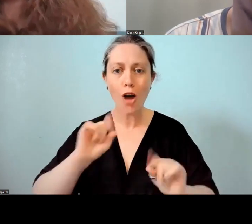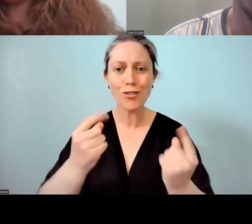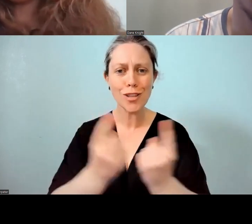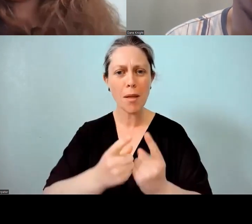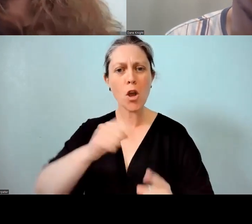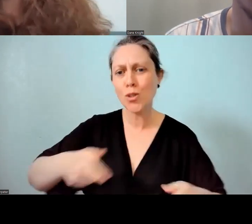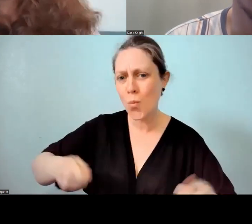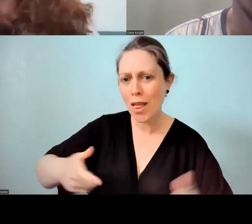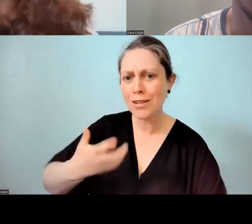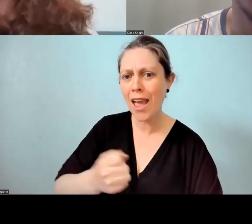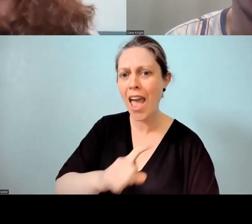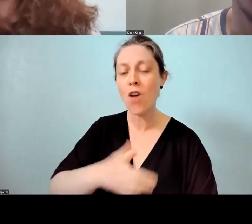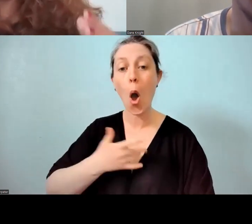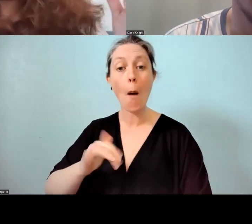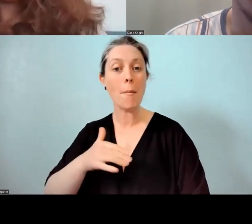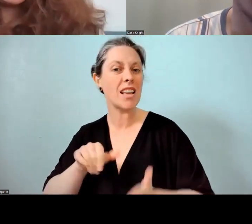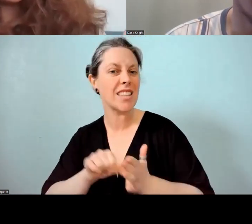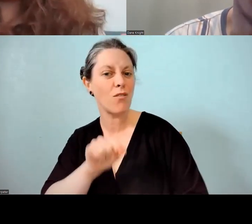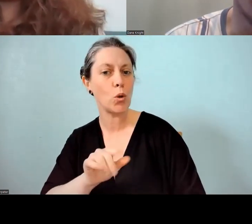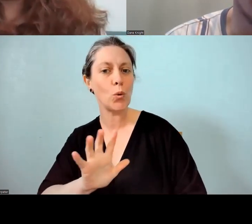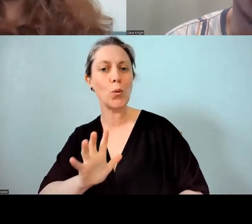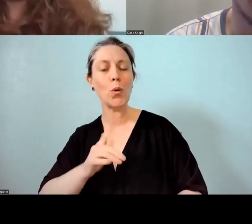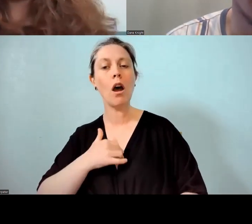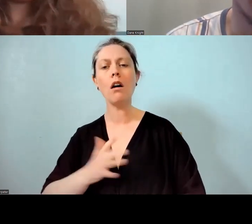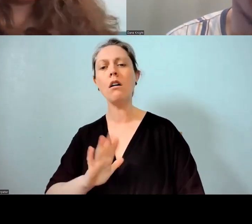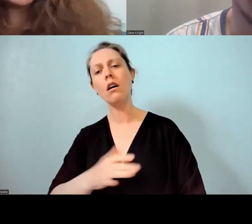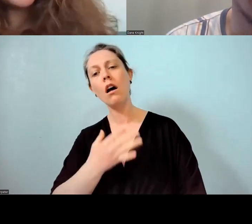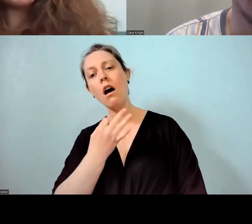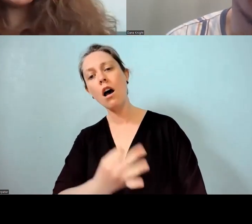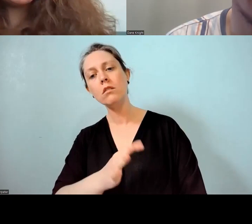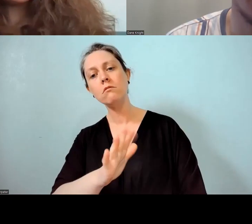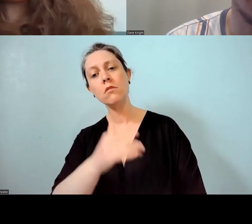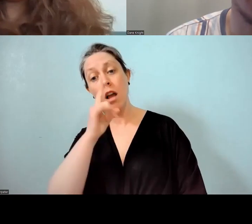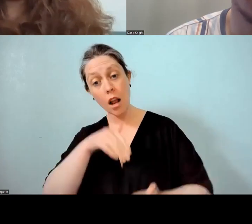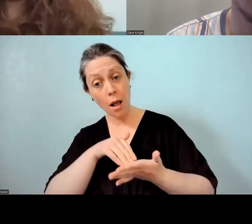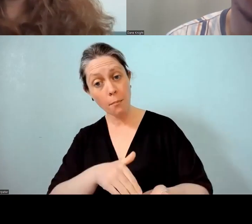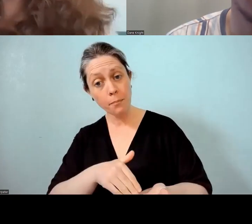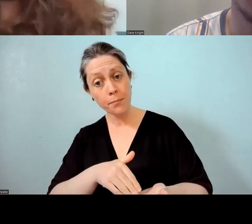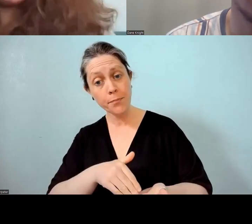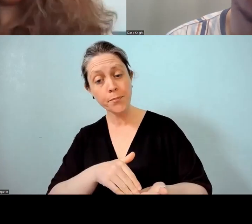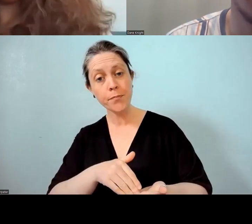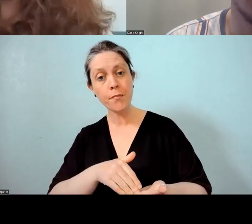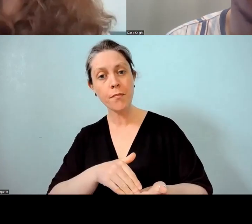Or, "This might be hard for you." I'll ask and I'll say, you know, "How can I help you?" Or, "What can I do?"